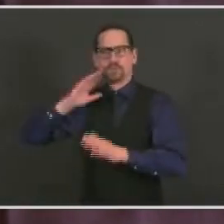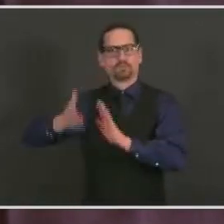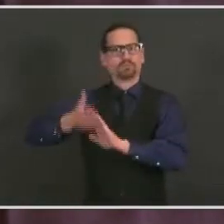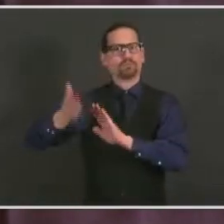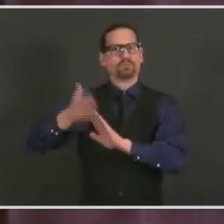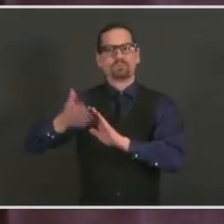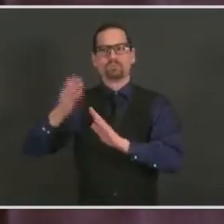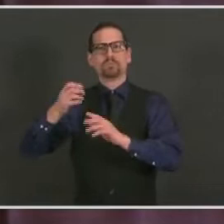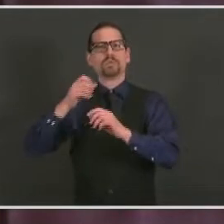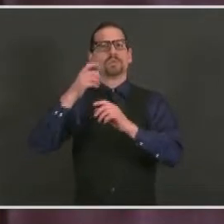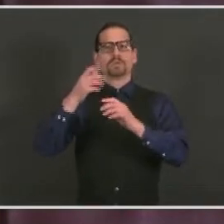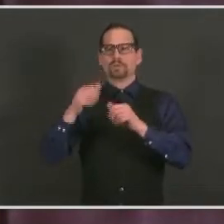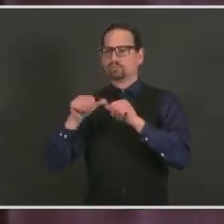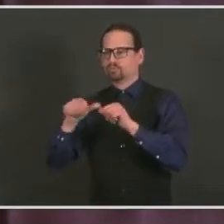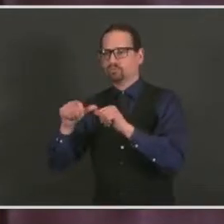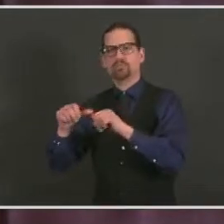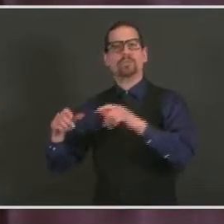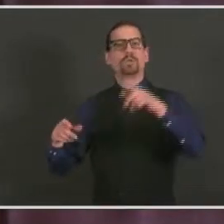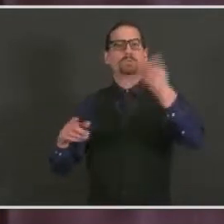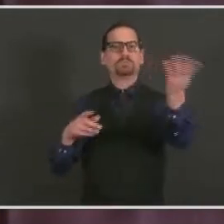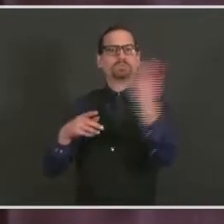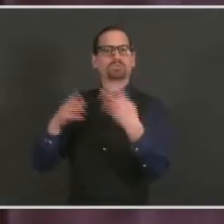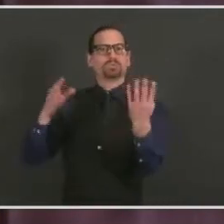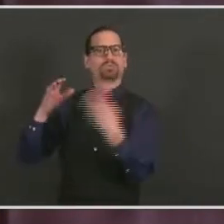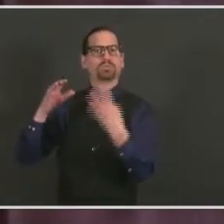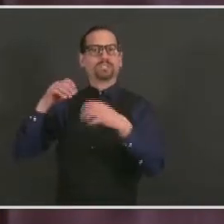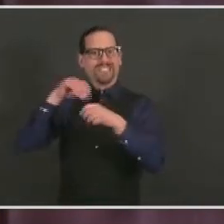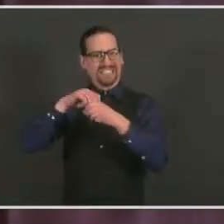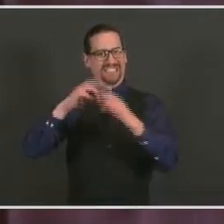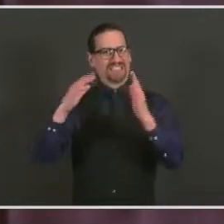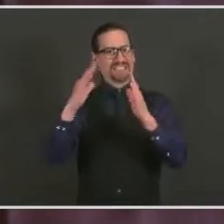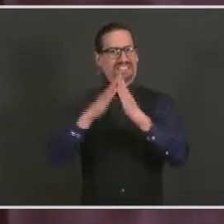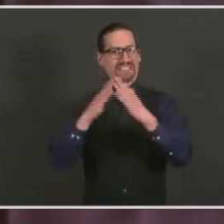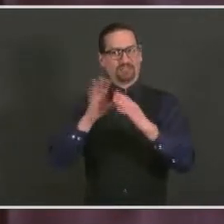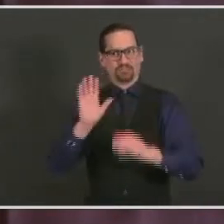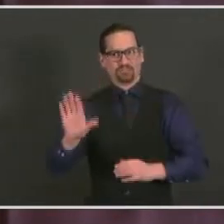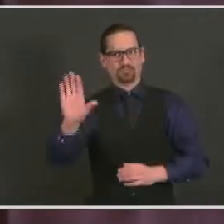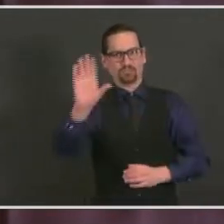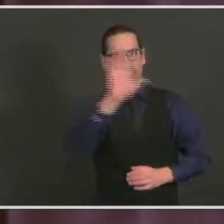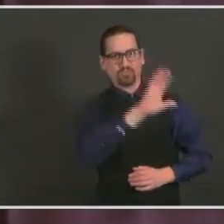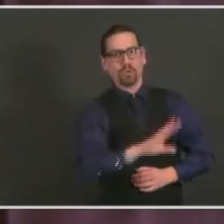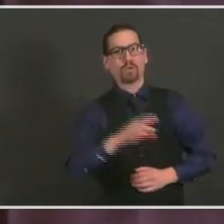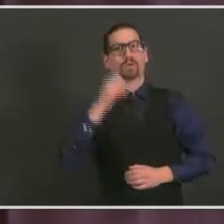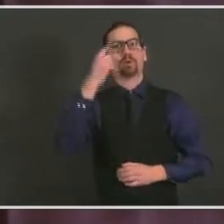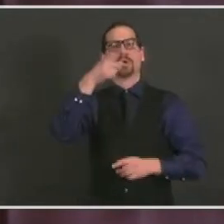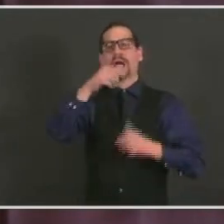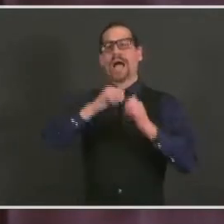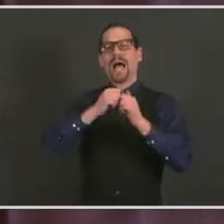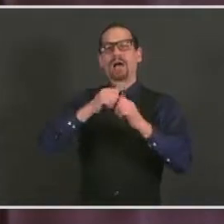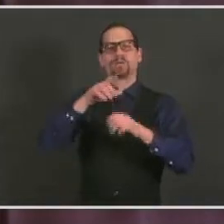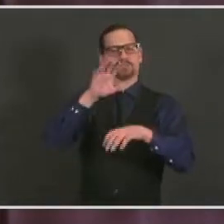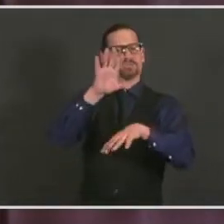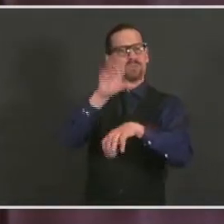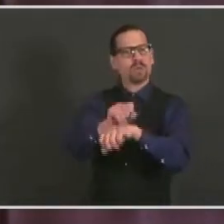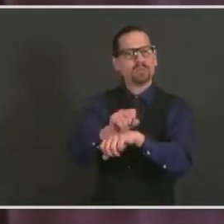THAT'S NEEDED. THE CLINICS THAT WILL BE CONTINUING WITH OUR CITIES AND TOWNS ARE REGISTRATION ONLY YOU CANNOT